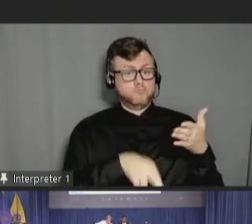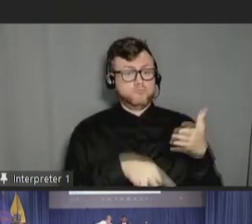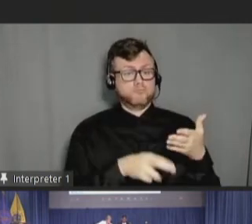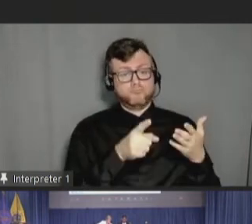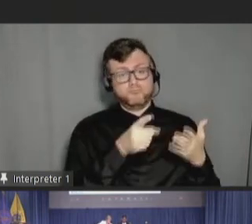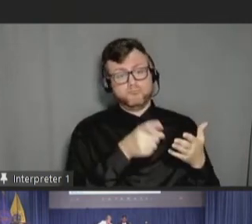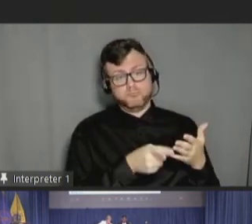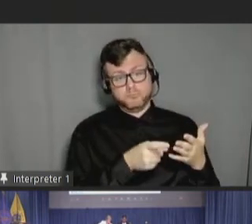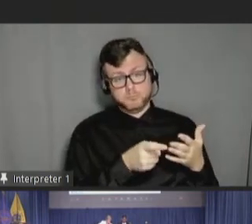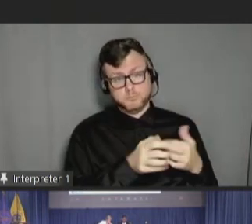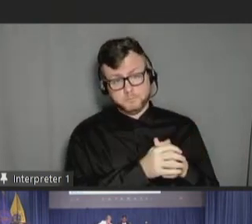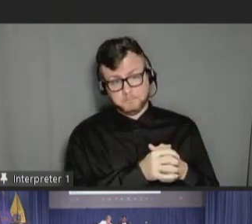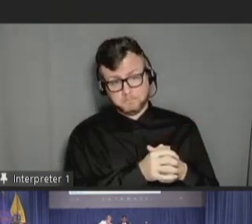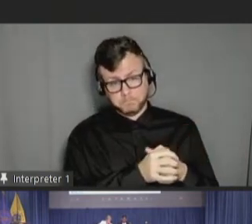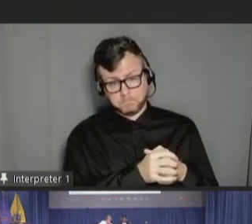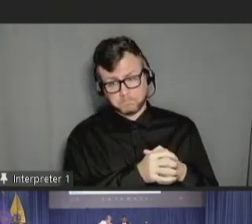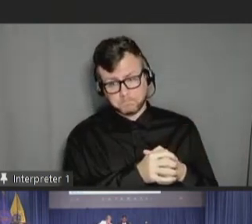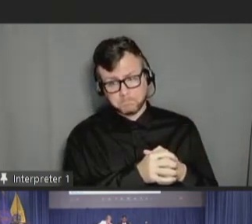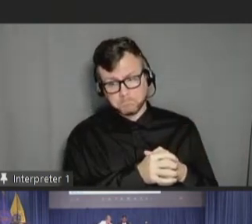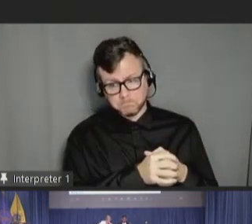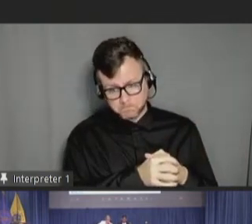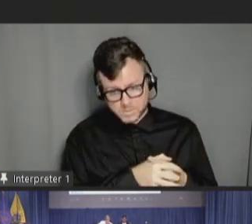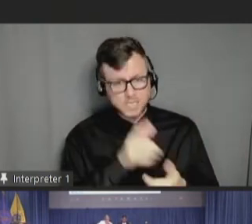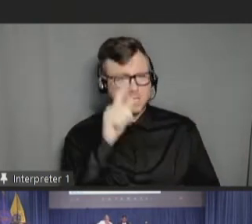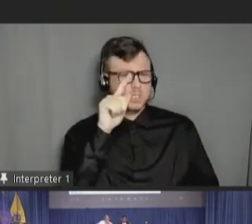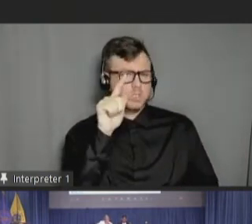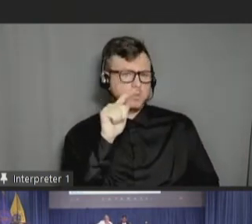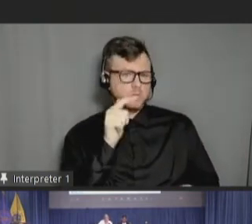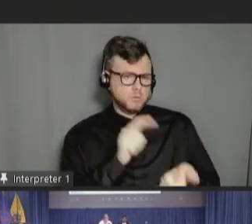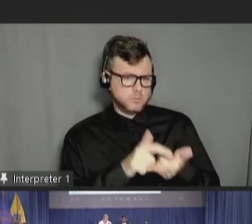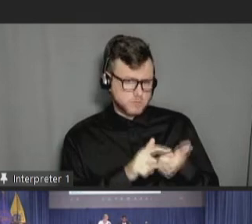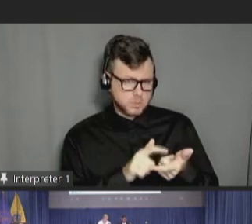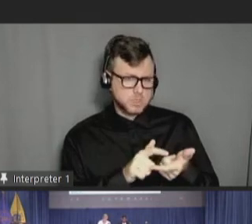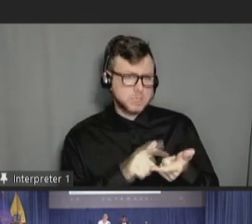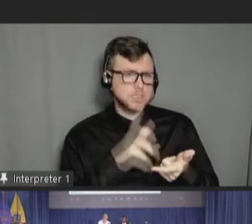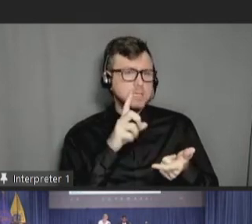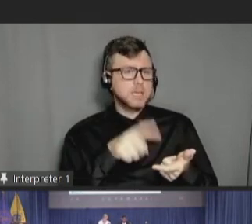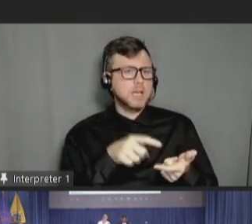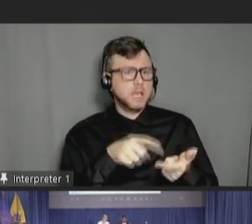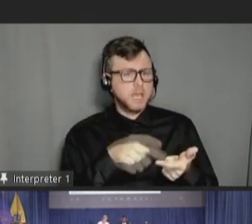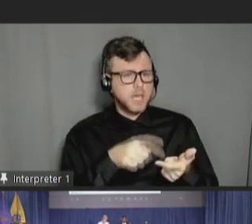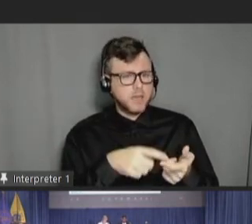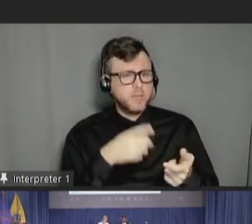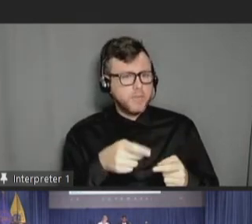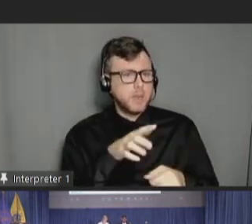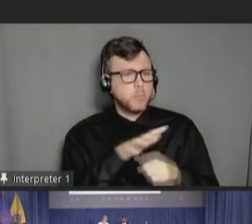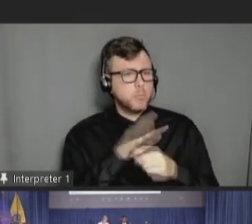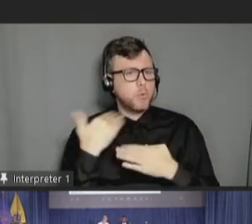including a decrease in animal burden at the site of challenge. This vaccine design, however,